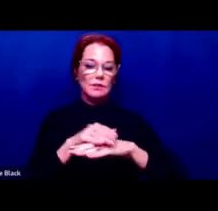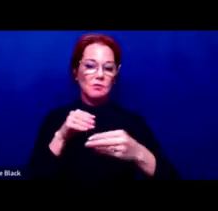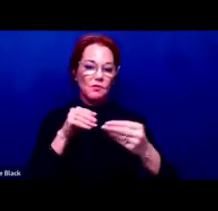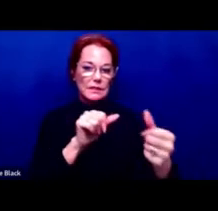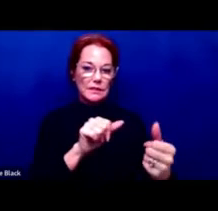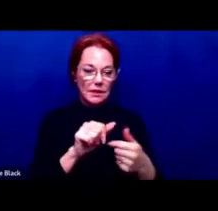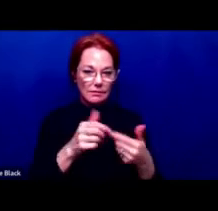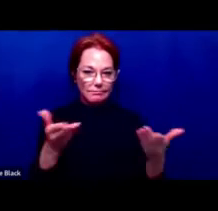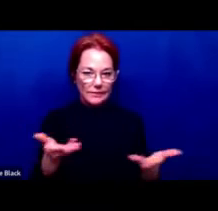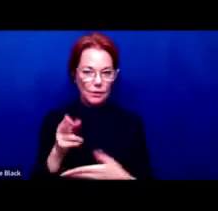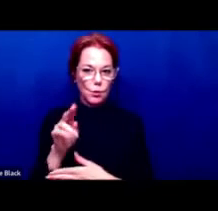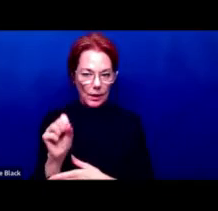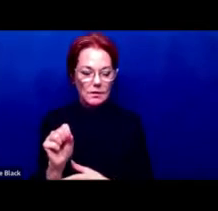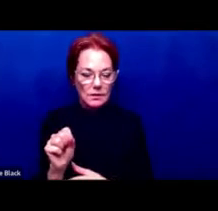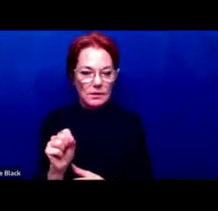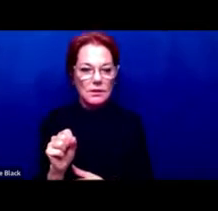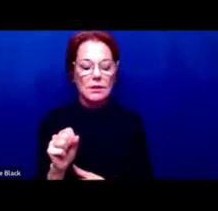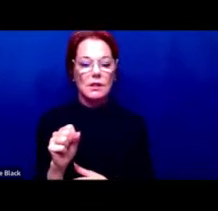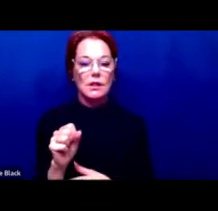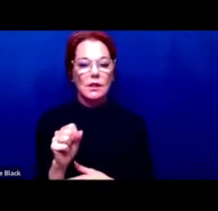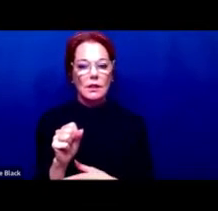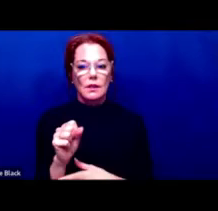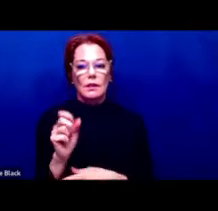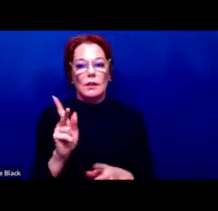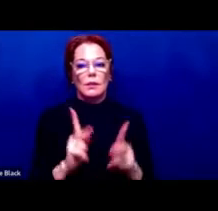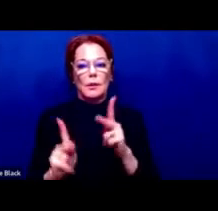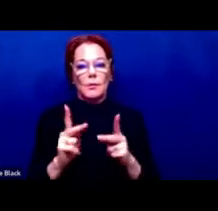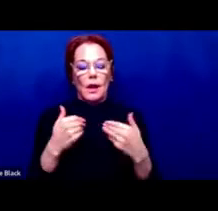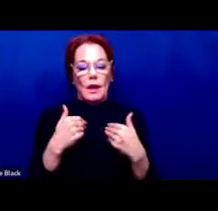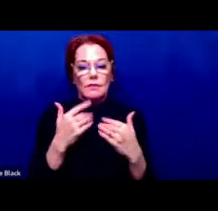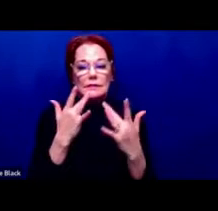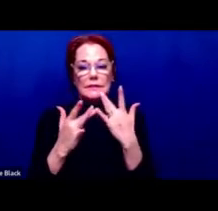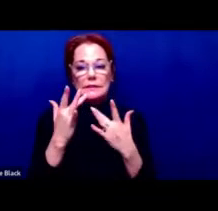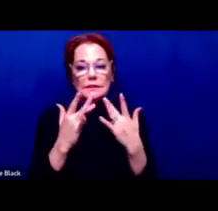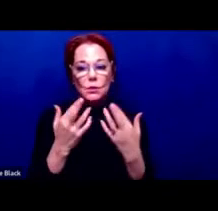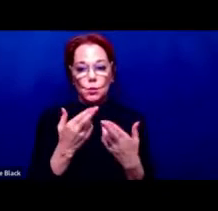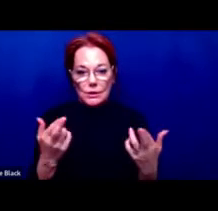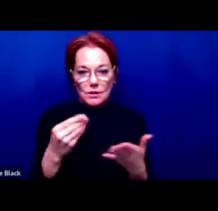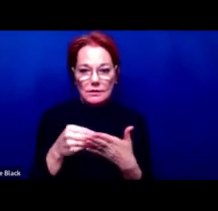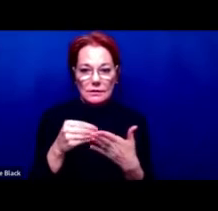the US, individuals with limited resources, financial resources,